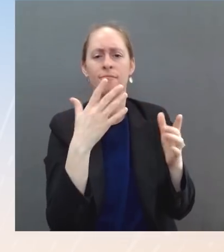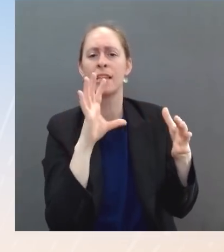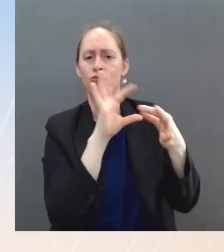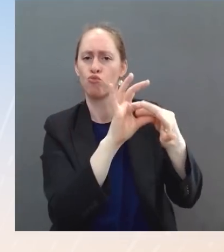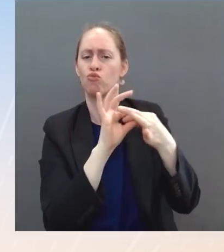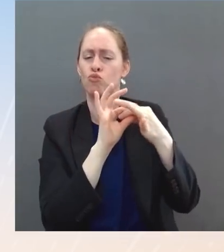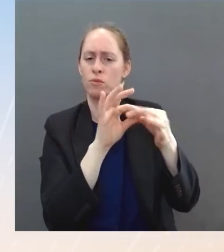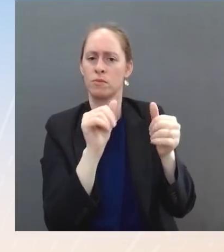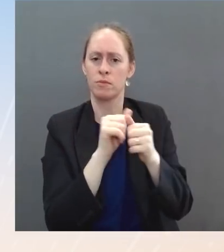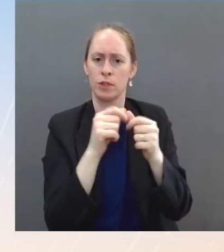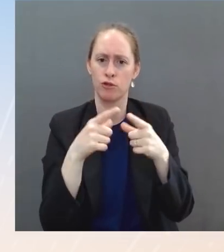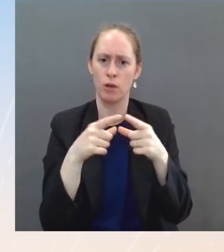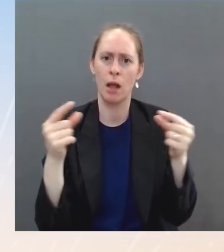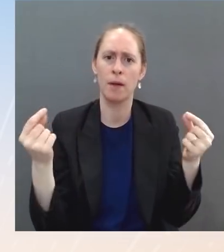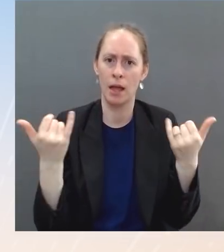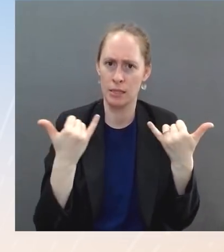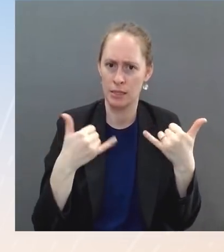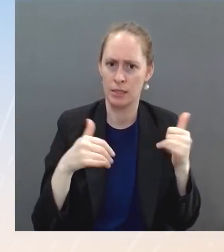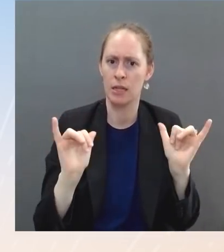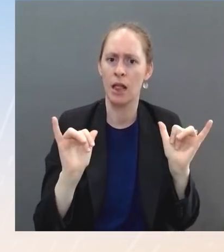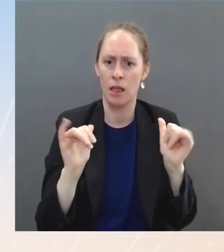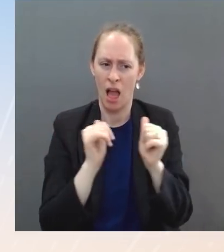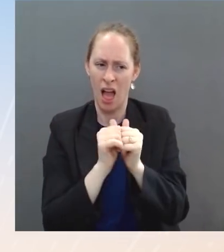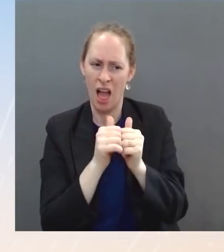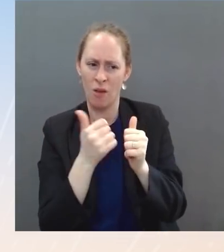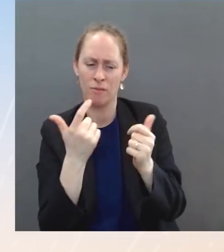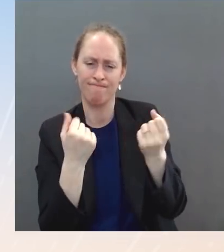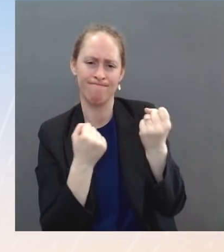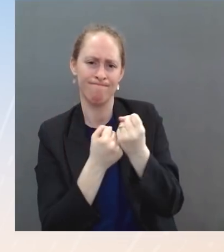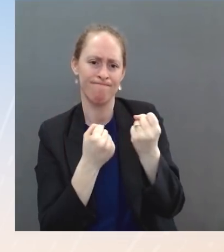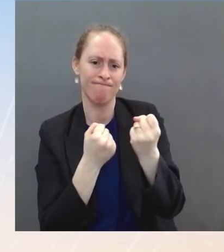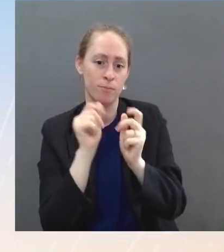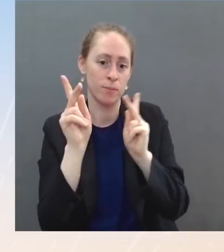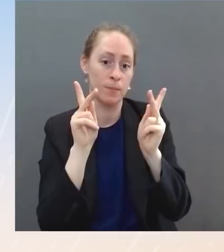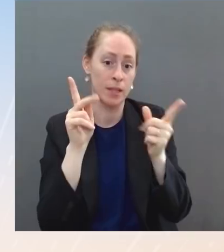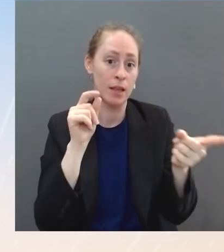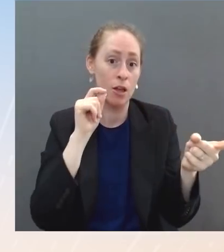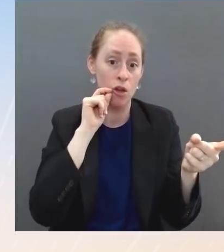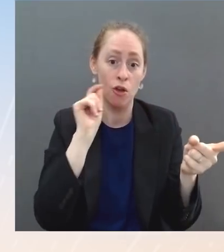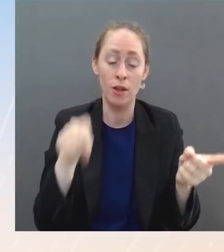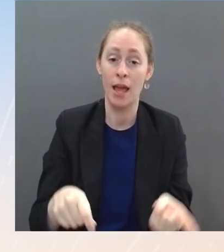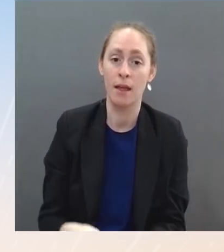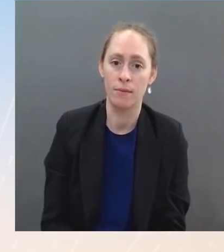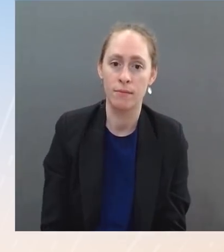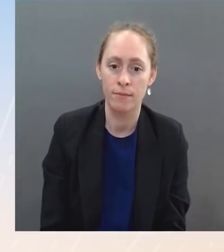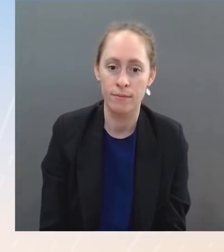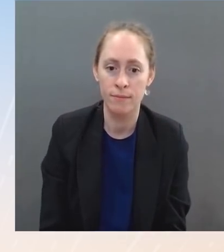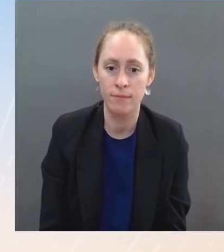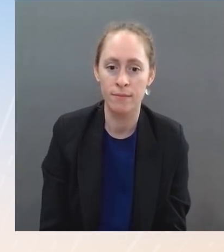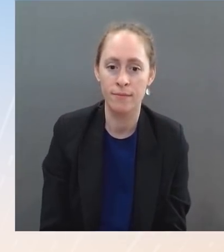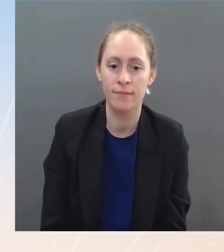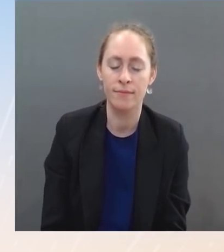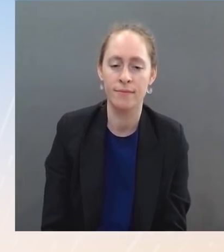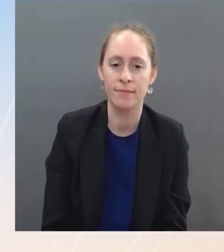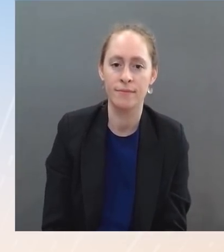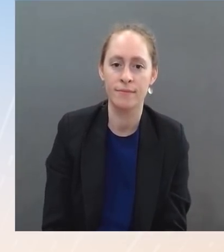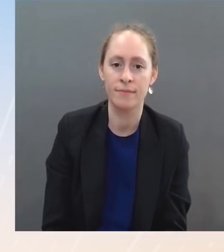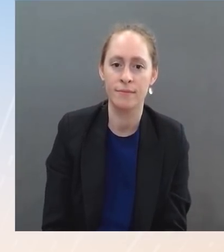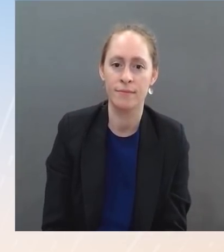through the invasion -- Russia's invasion. Go ahead. The Press: Jen, I believe you're running out of time. Maybe just a couple more? Ms. Psaki: Okay, we're going to do one or two more. Go ahead. The Press: Amid the Ukraine crisis,